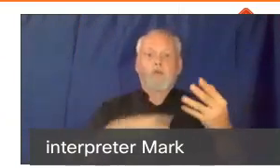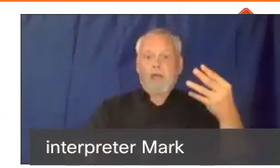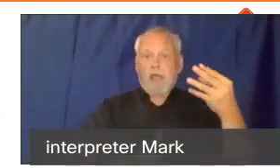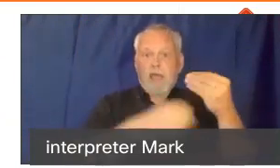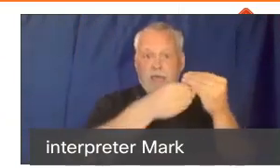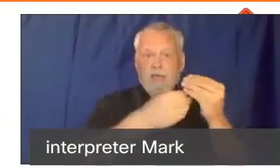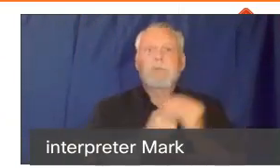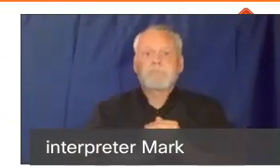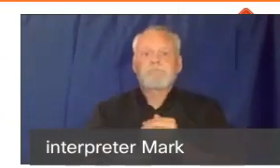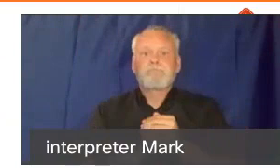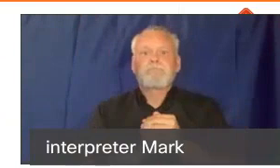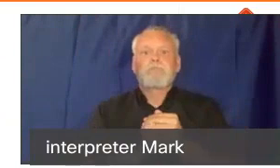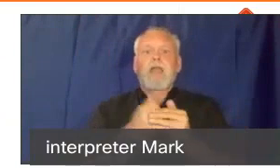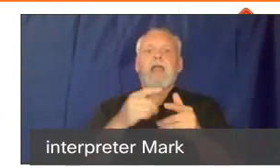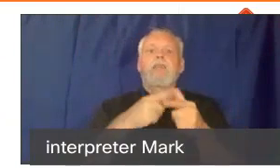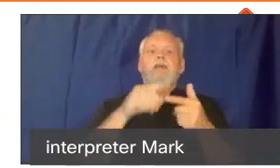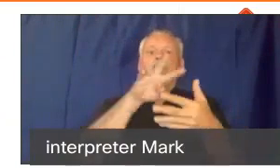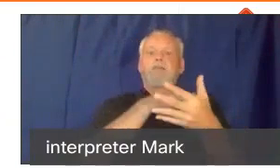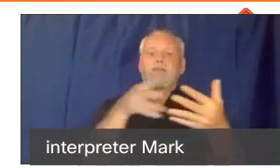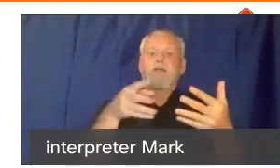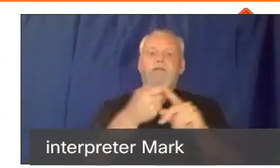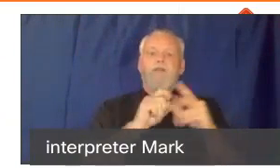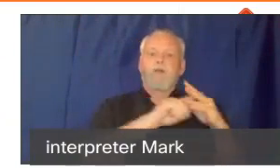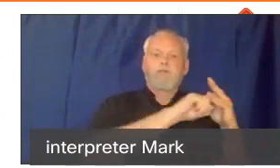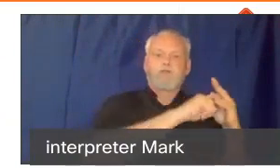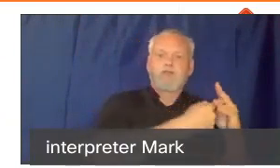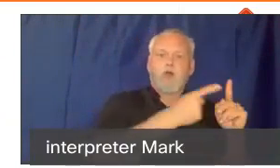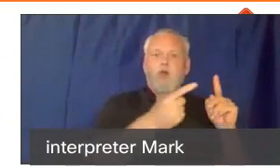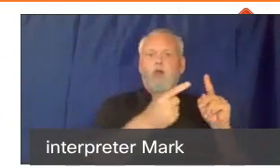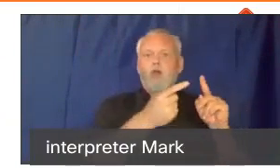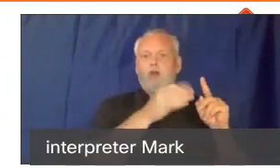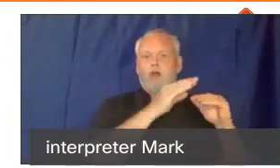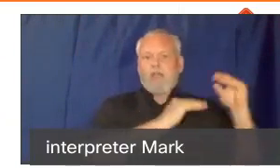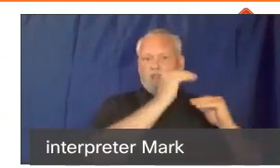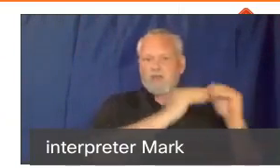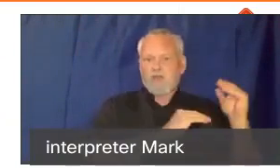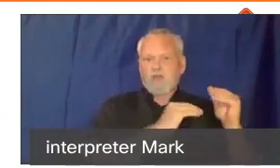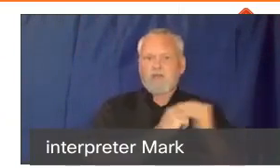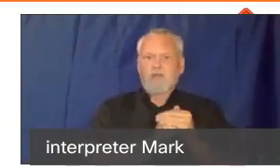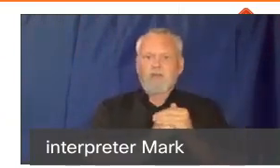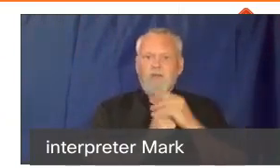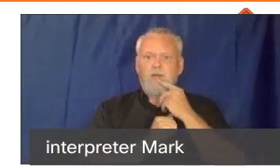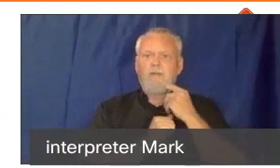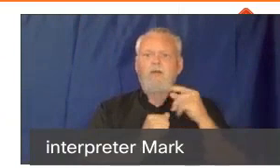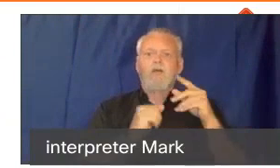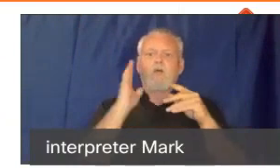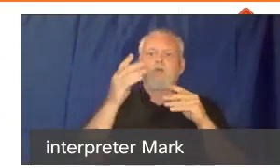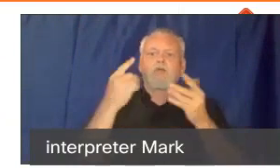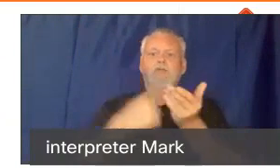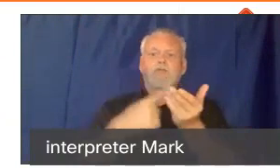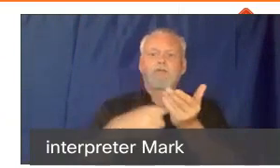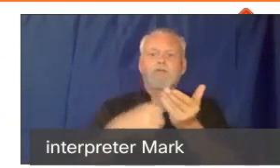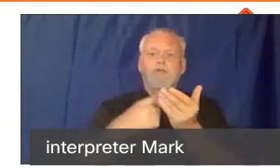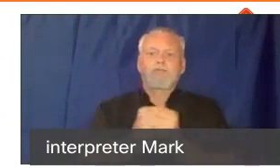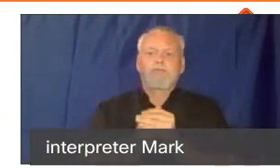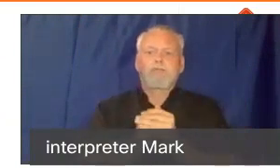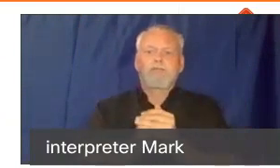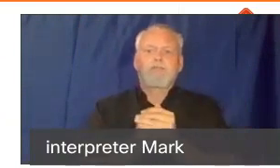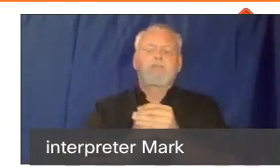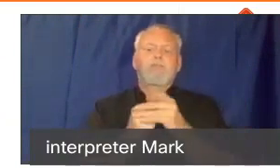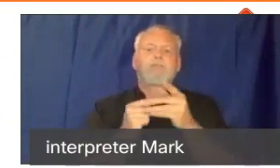Also, the schedule from the start to section will will discuss well, as soon as well and the next steps will be.